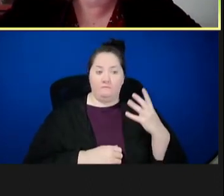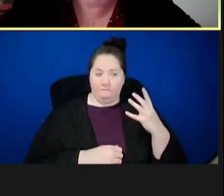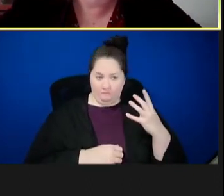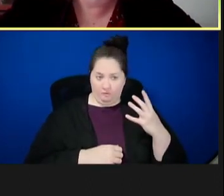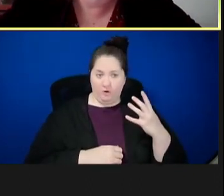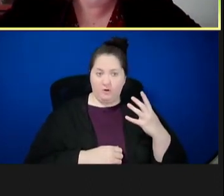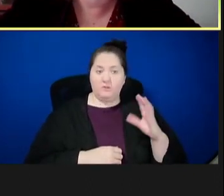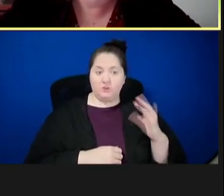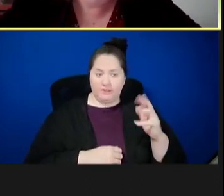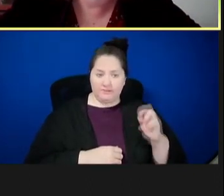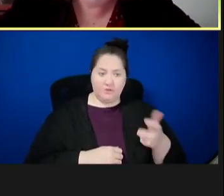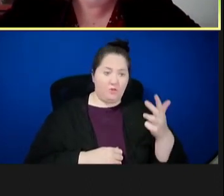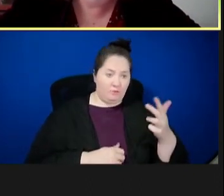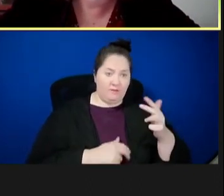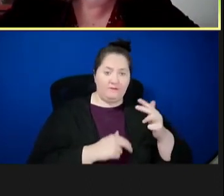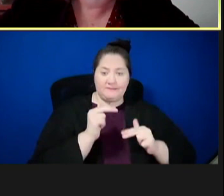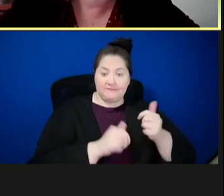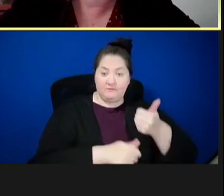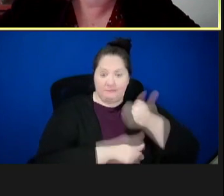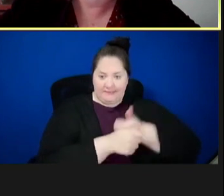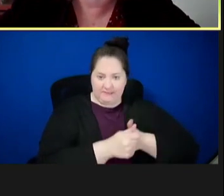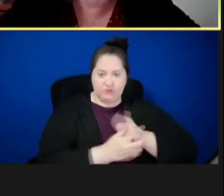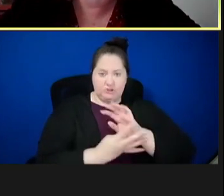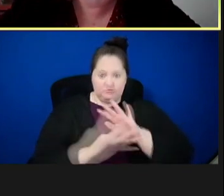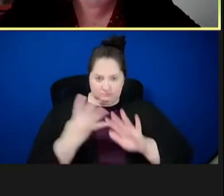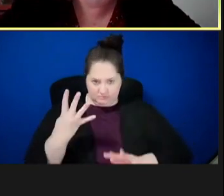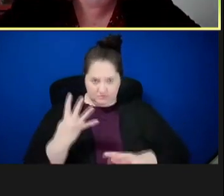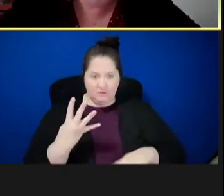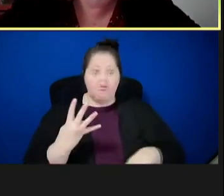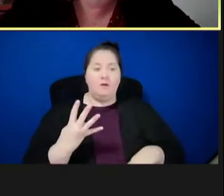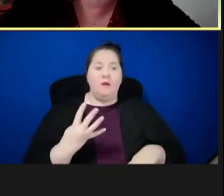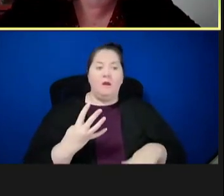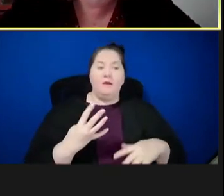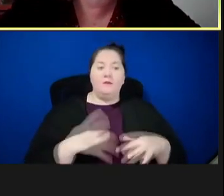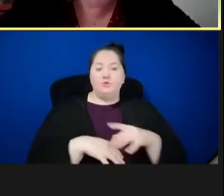with three facilities in each chain. We have geographic diversity from the east, midwest,